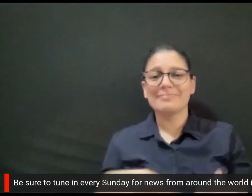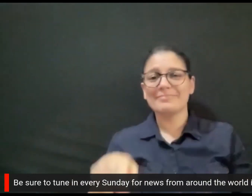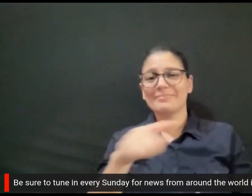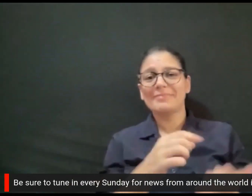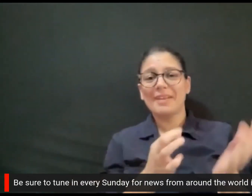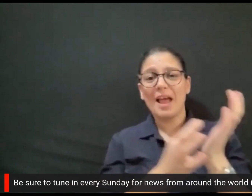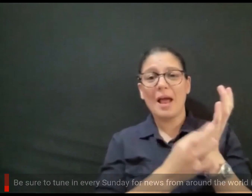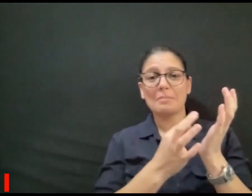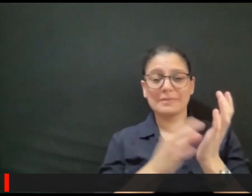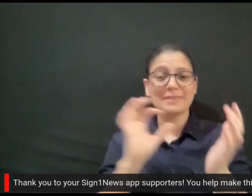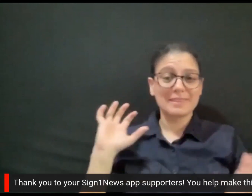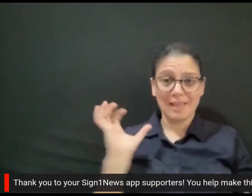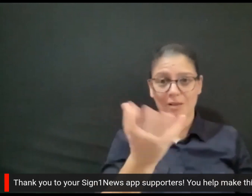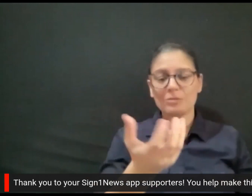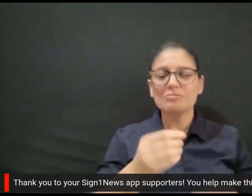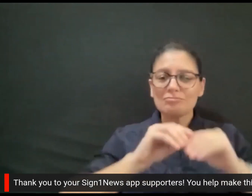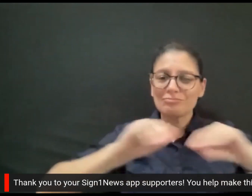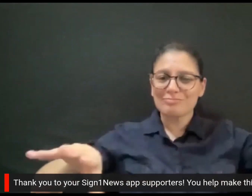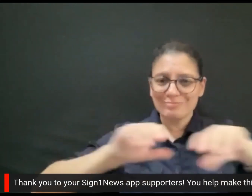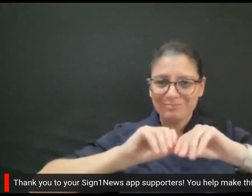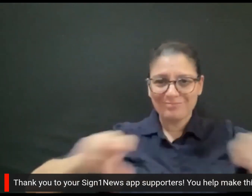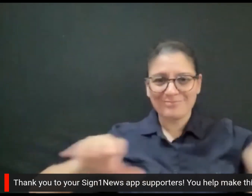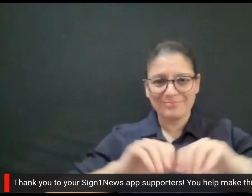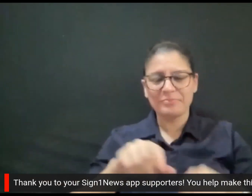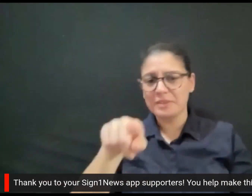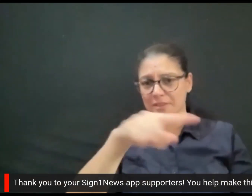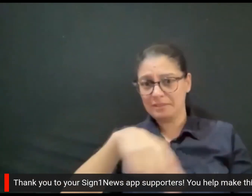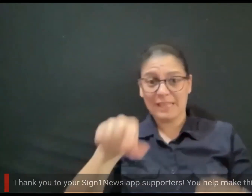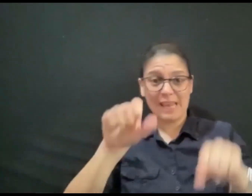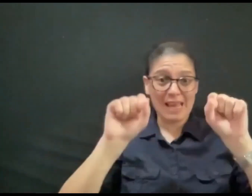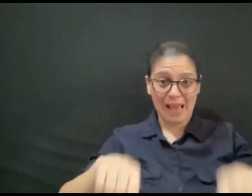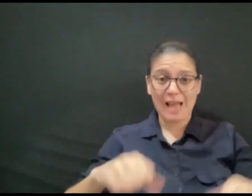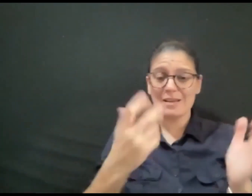you to our Sign1News app supporters you help make this broadcast happen you can download